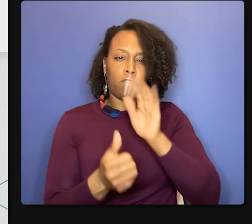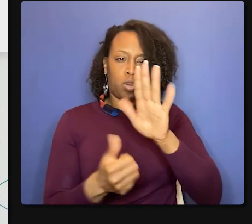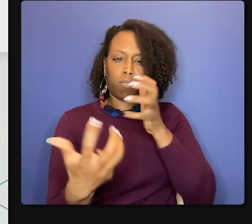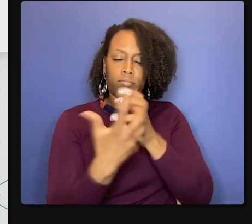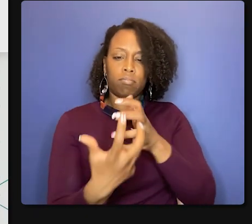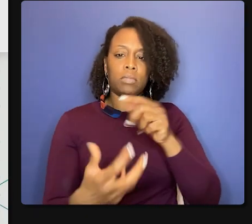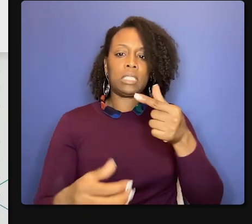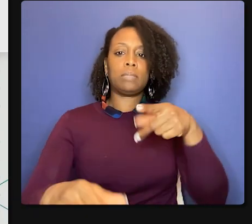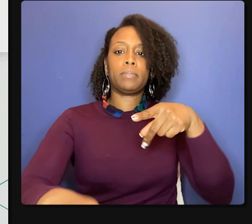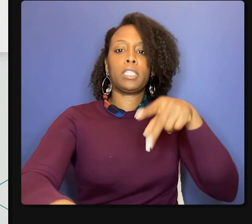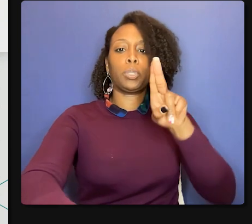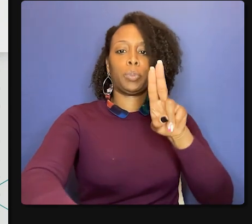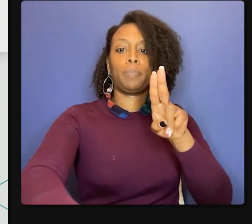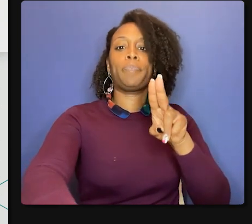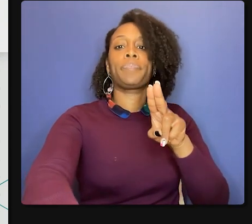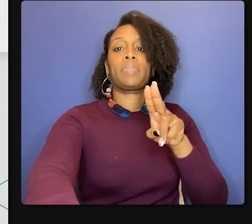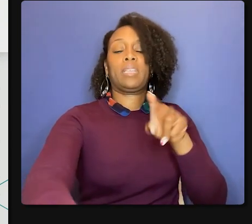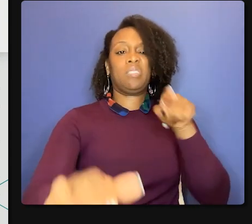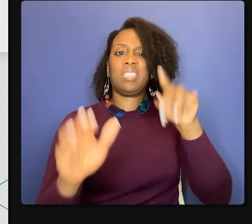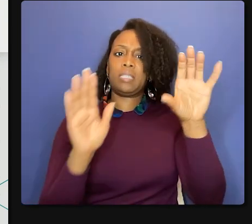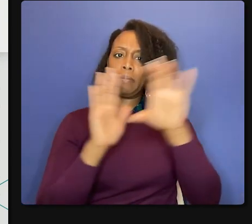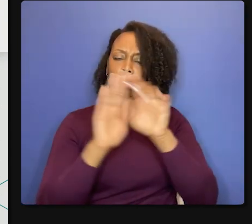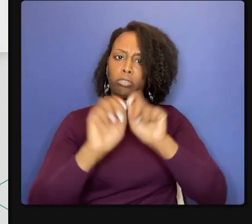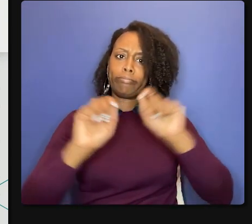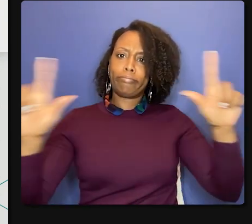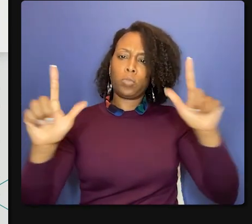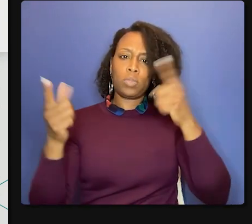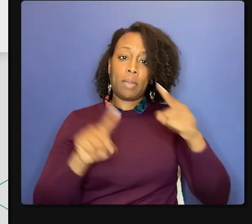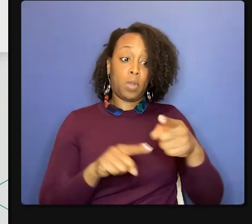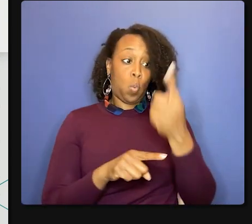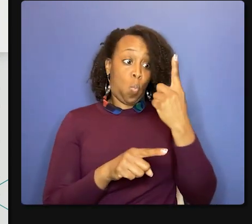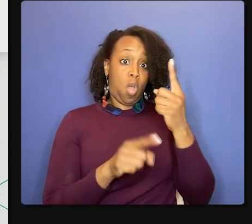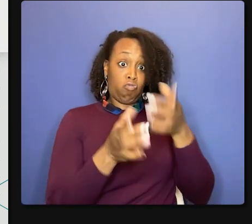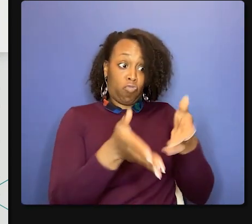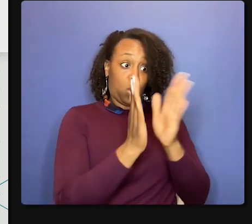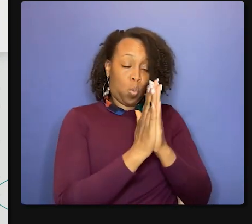[Cooper] So this is a picture of the high level of what's going on on a single request.